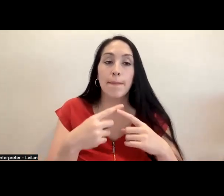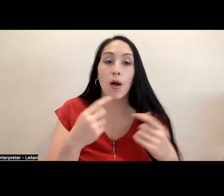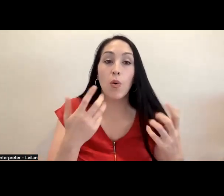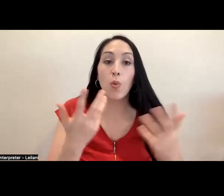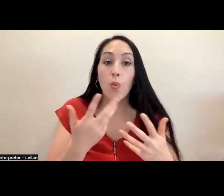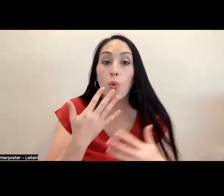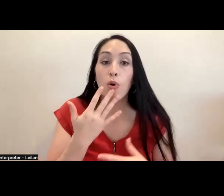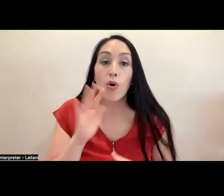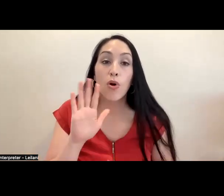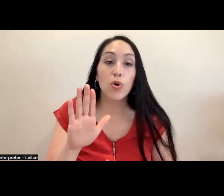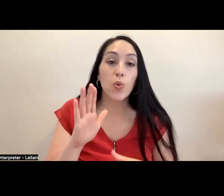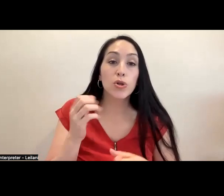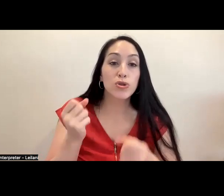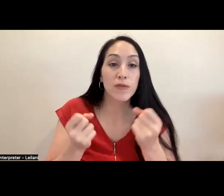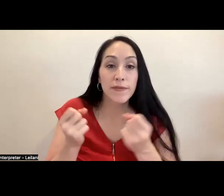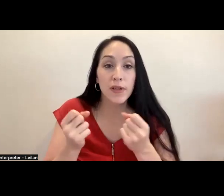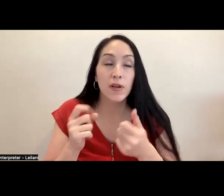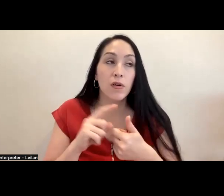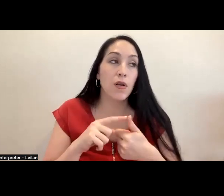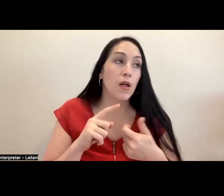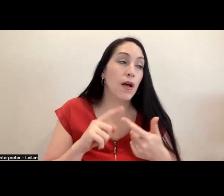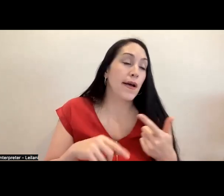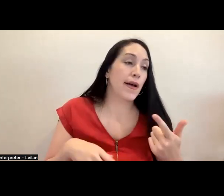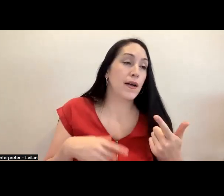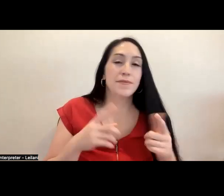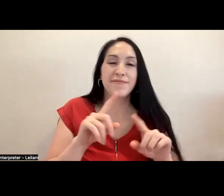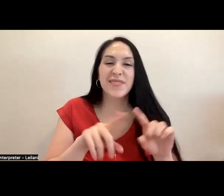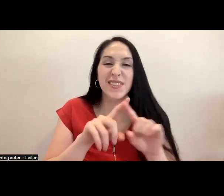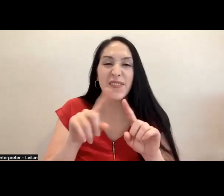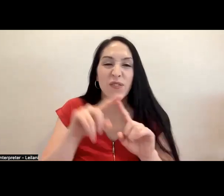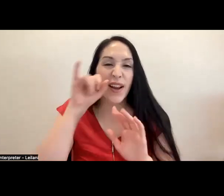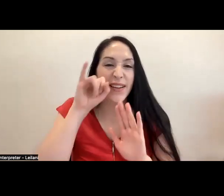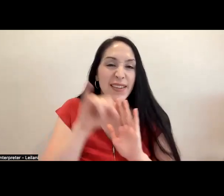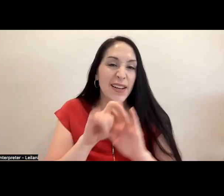you have a mortgage with a certain company. 11:54:21 We identify your your affinity that